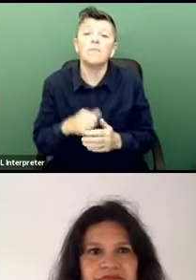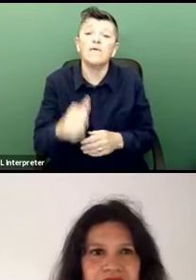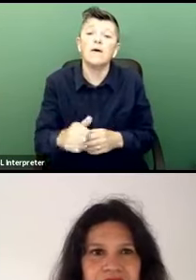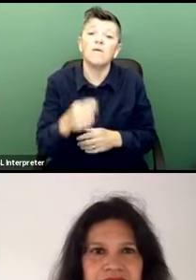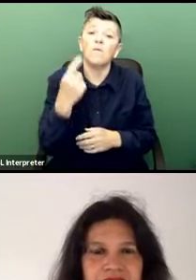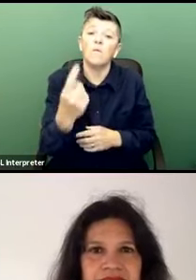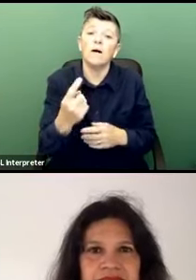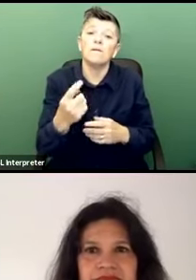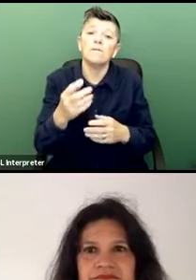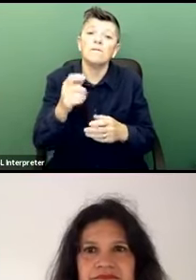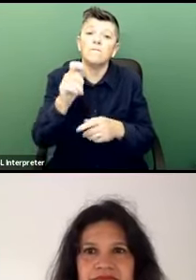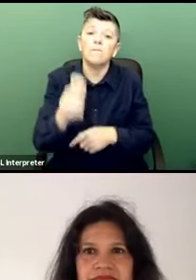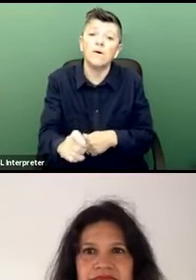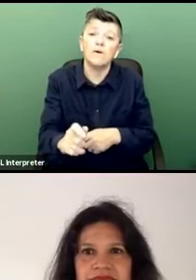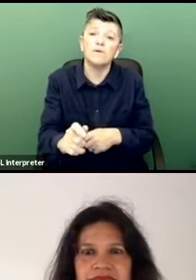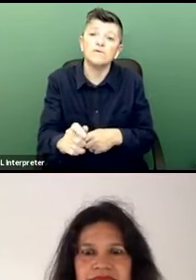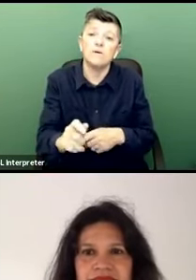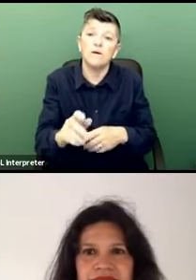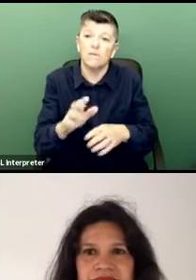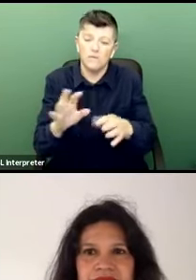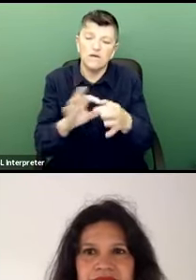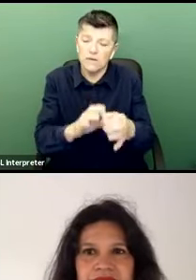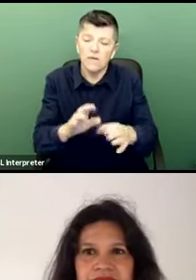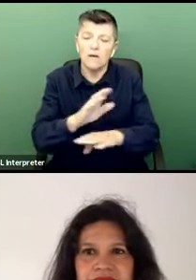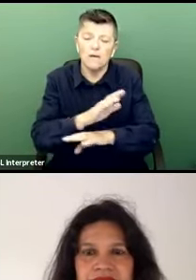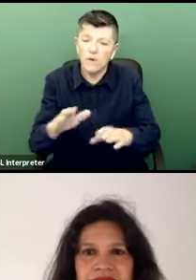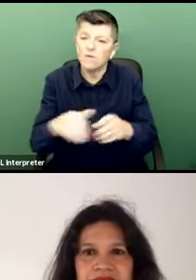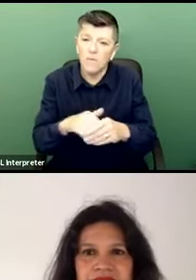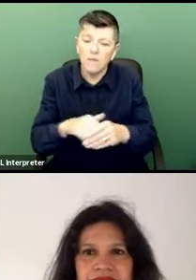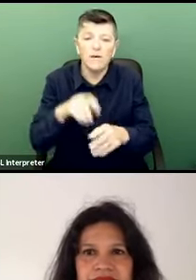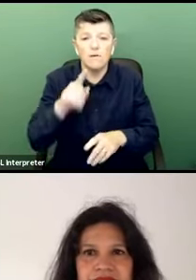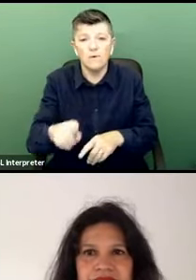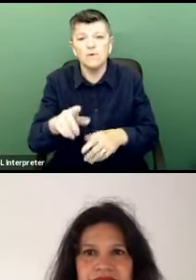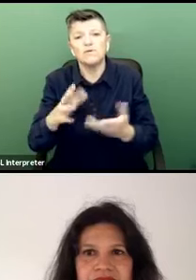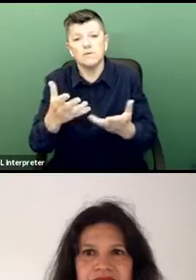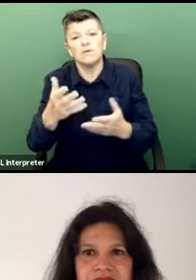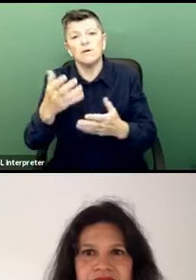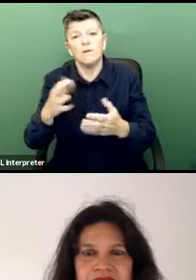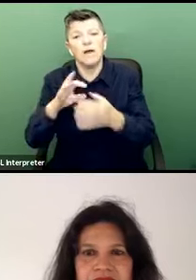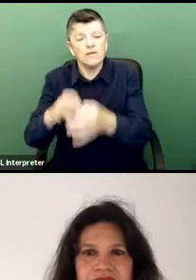Very relevant indeed. I think we have to distinguish